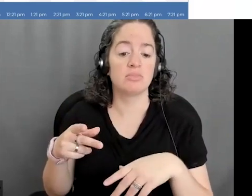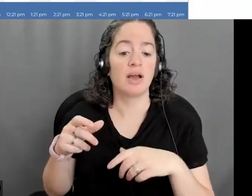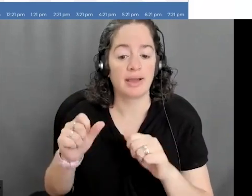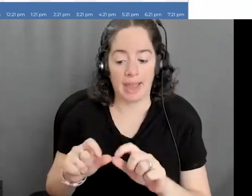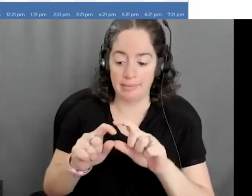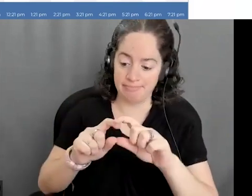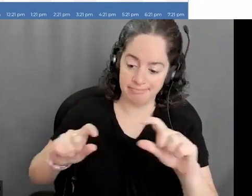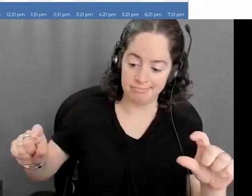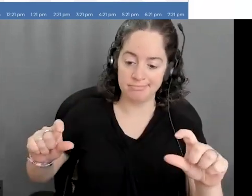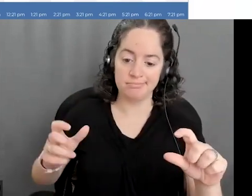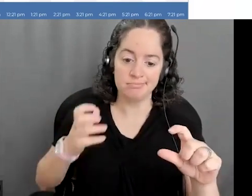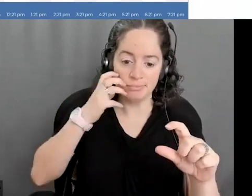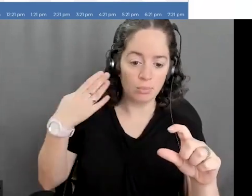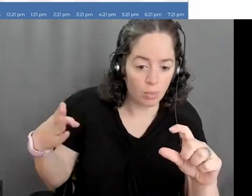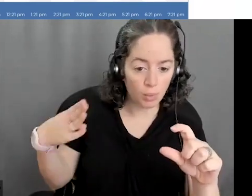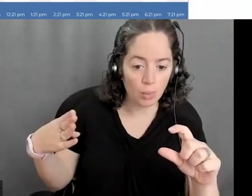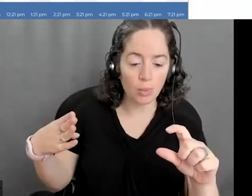One of the WCAG guidelines states